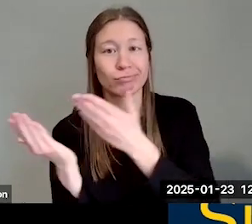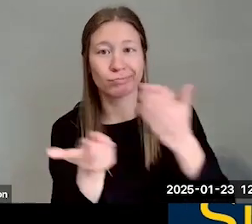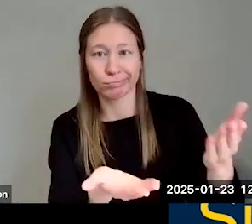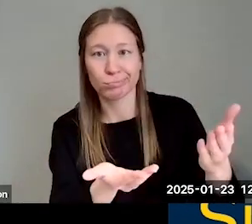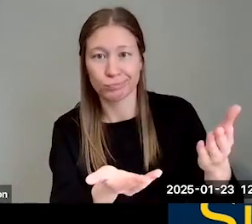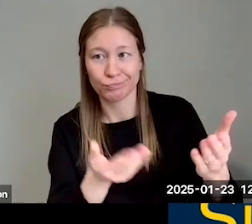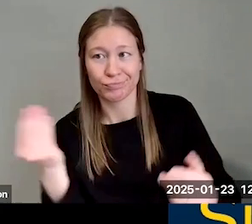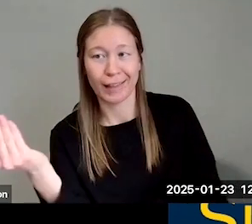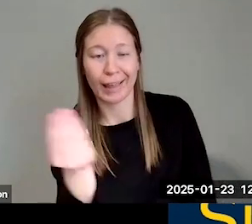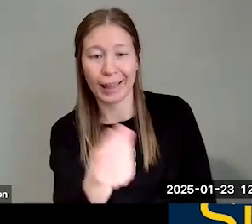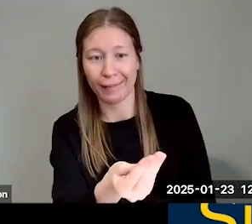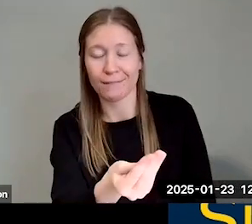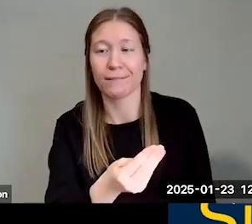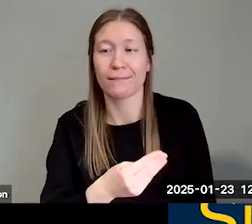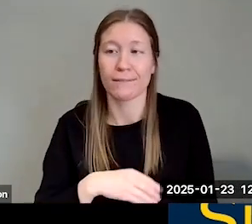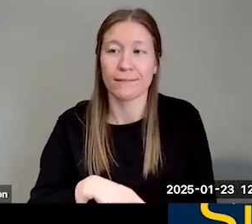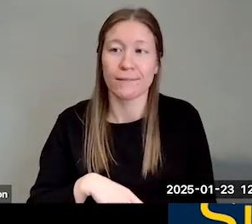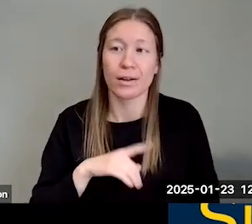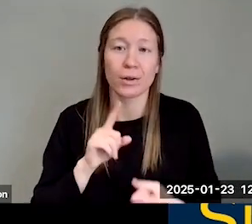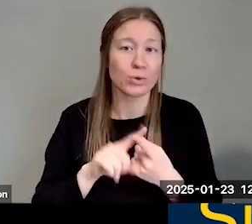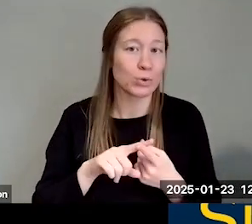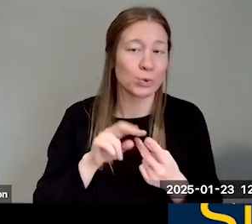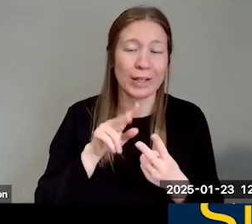either to their HR